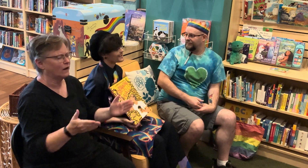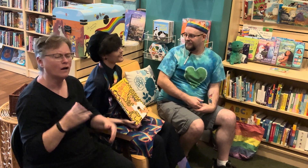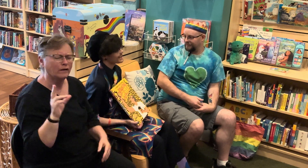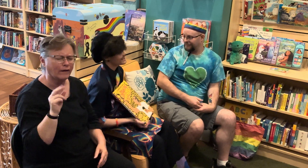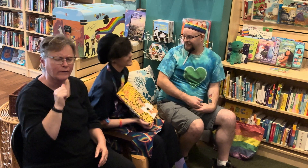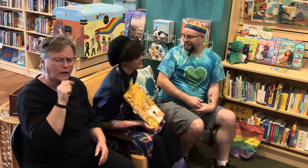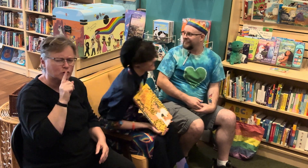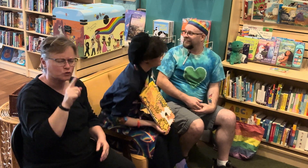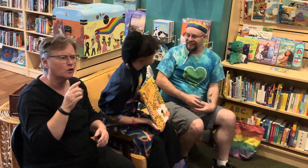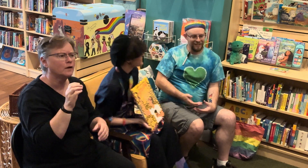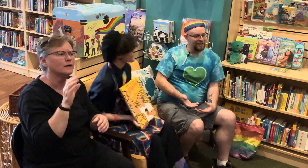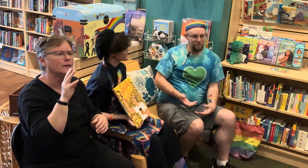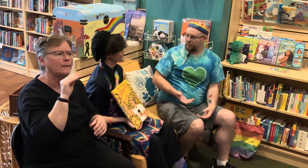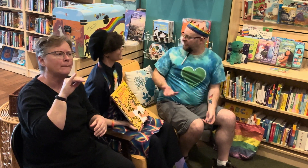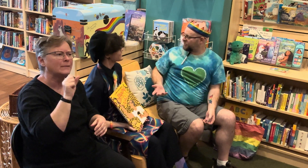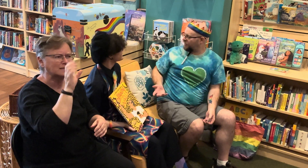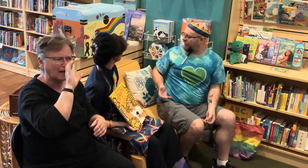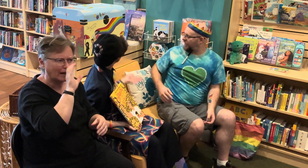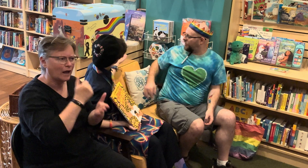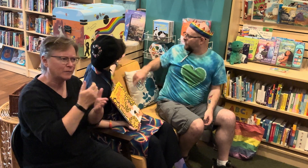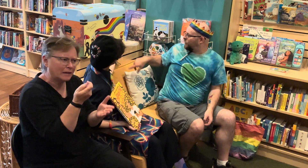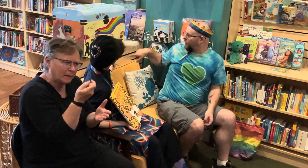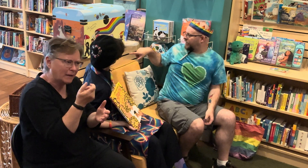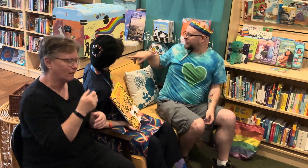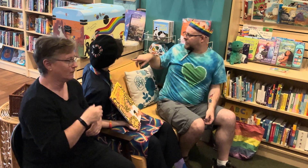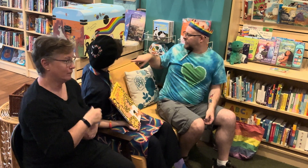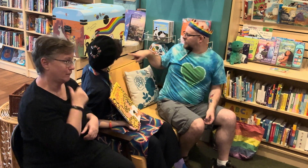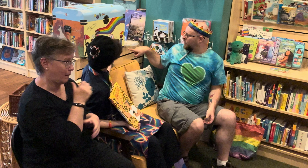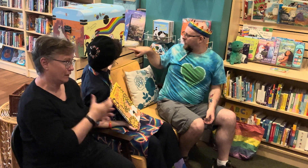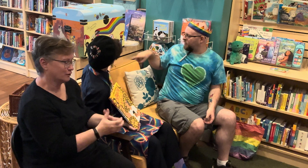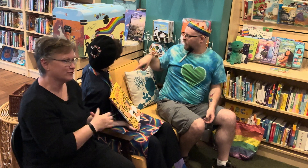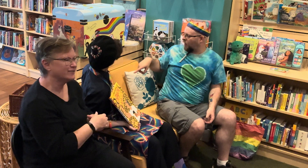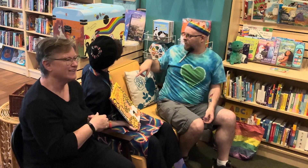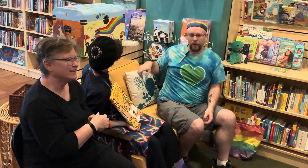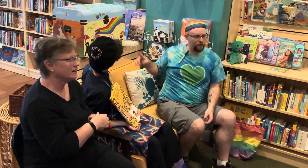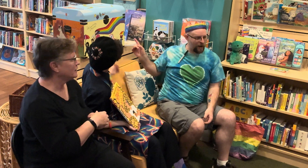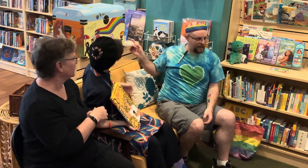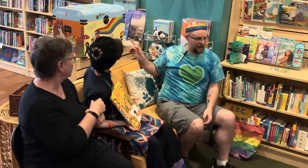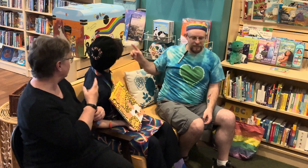very great deal. CALI: A little bit. AARON: That's great! Yeah. We can see some of the people on it, we can recognize